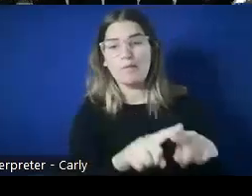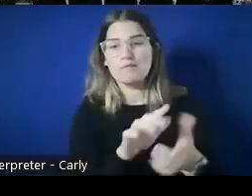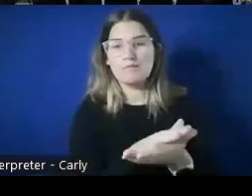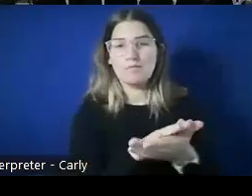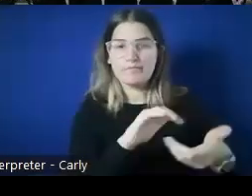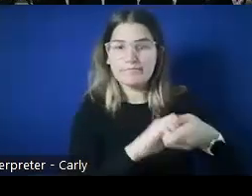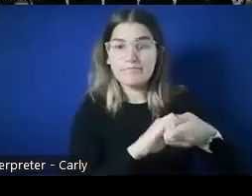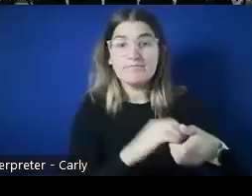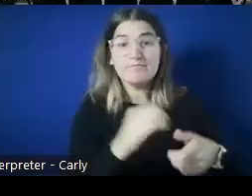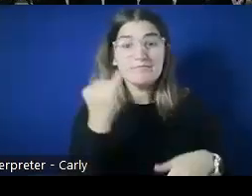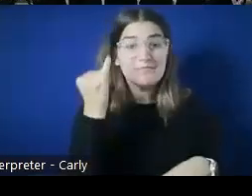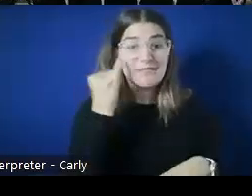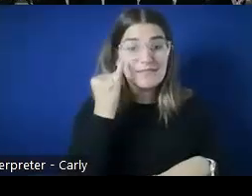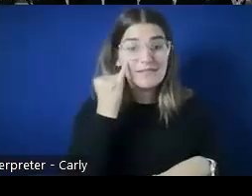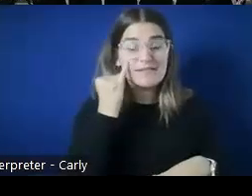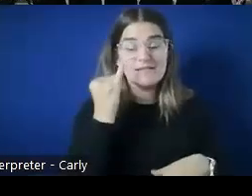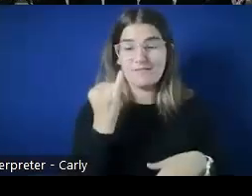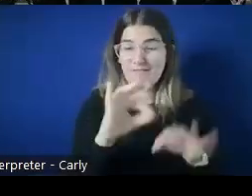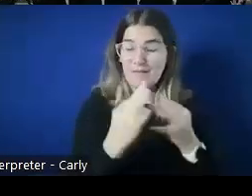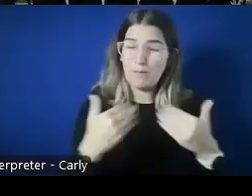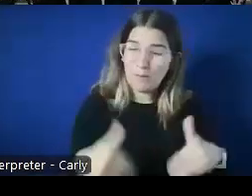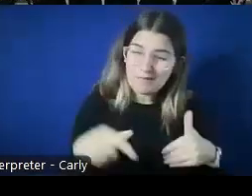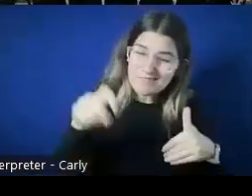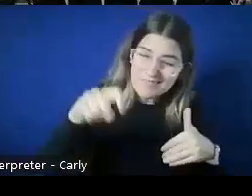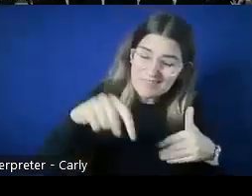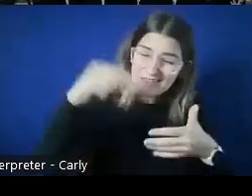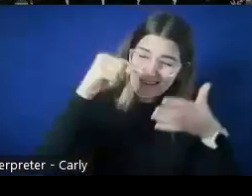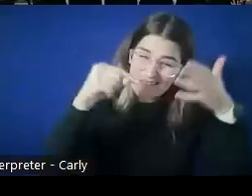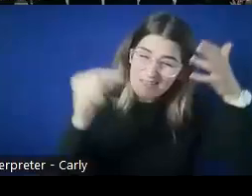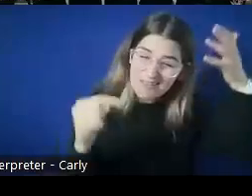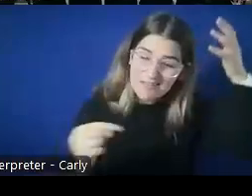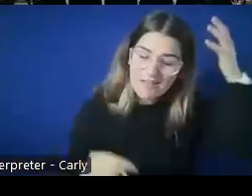who really is needing additional Services we help to mobilize the referrals to outpatient